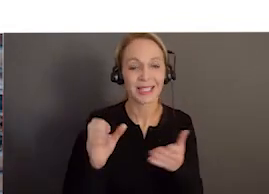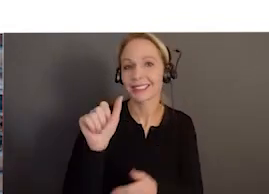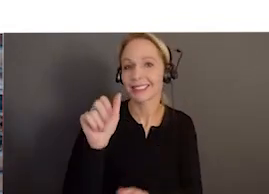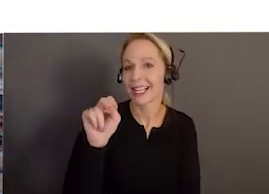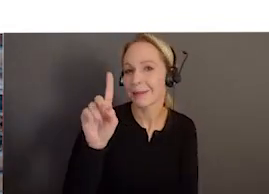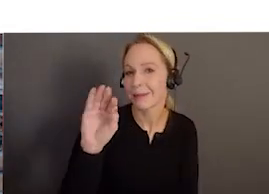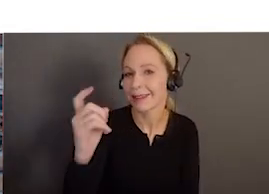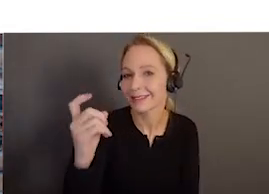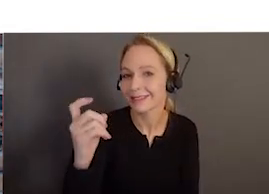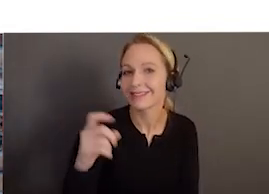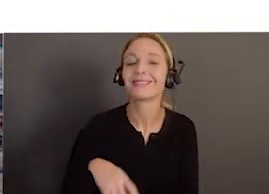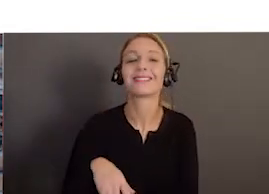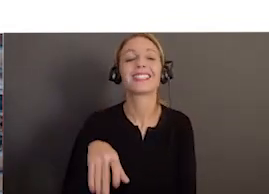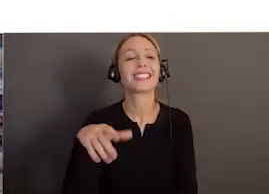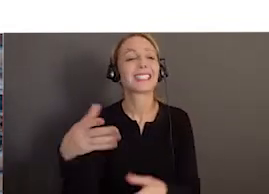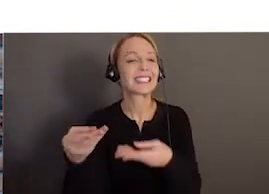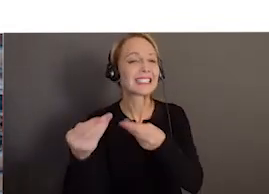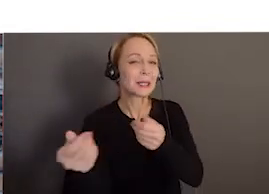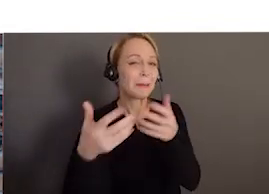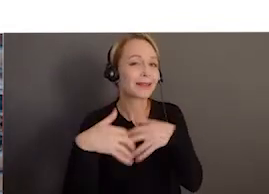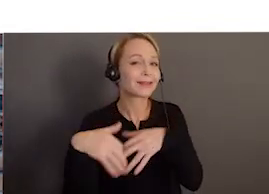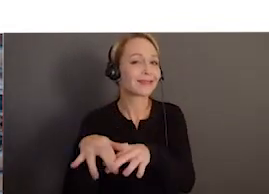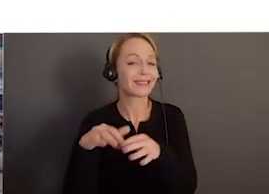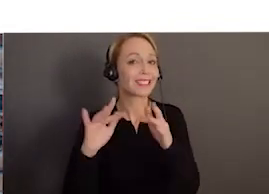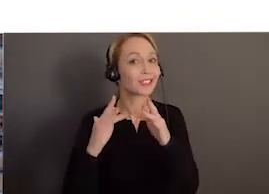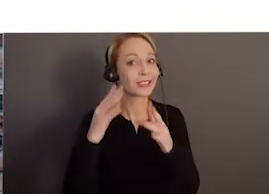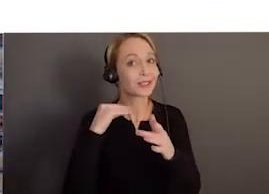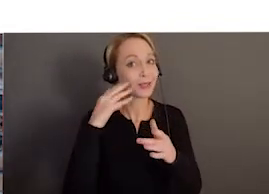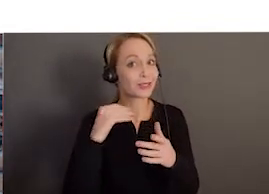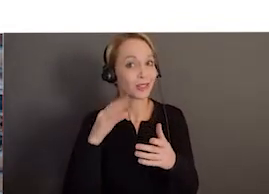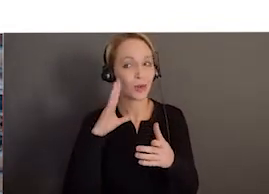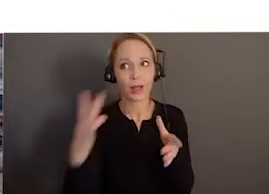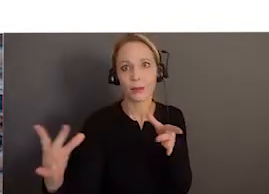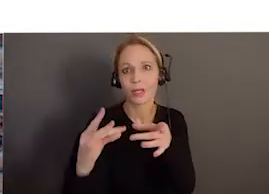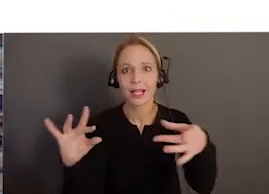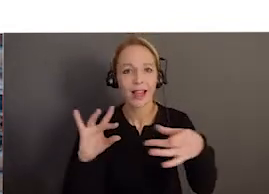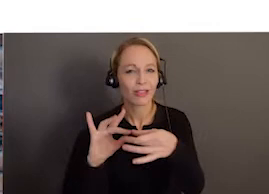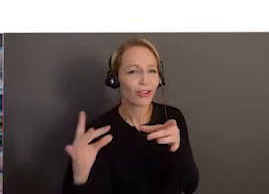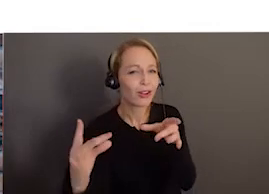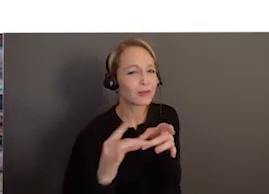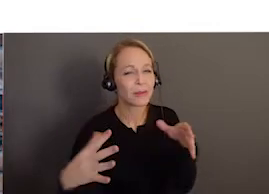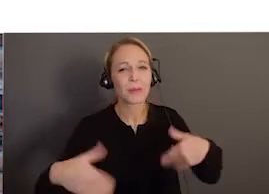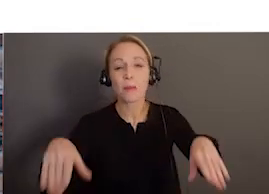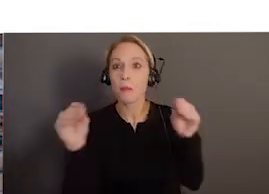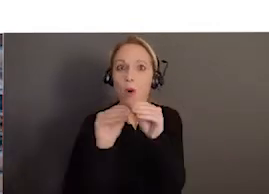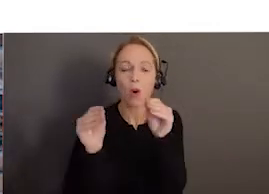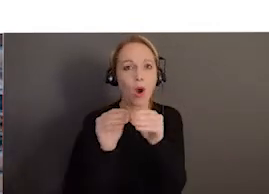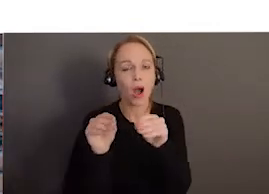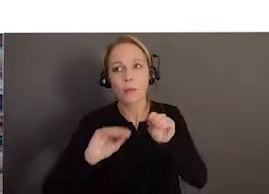ACCOUNTS IS SANDBOXES. SEAMLESS DIGITAL EXPERIENCES BRINGS TOGETHER MORE MOVING PARTS THAT YOU ARE USED TO.